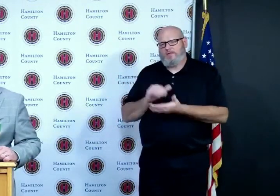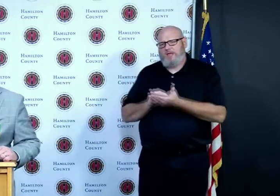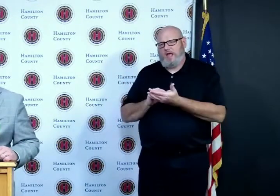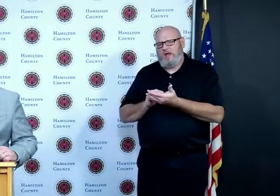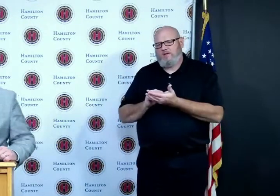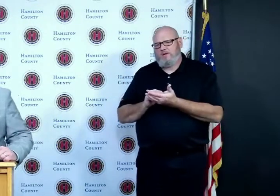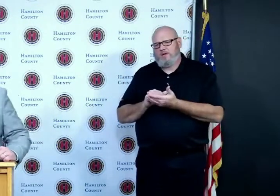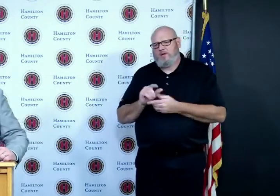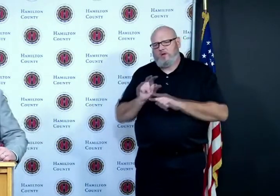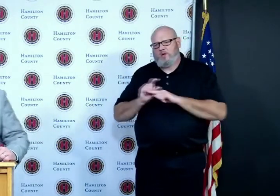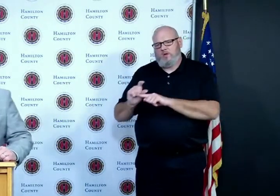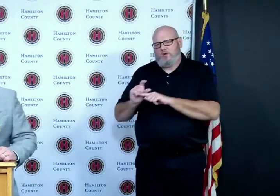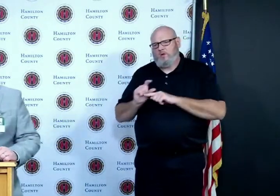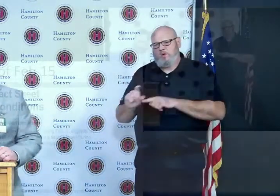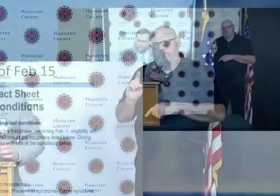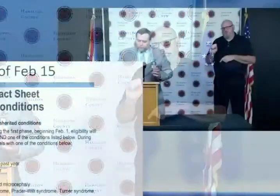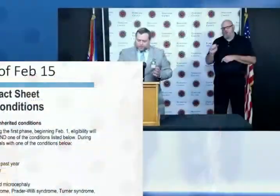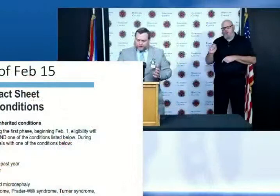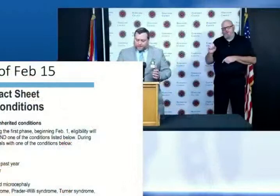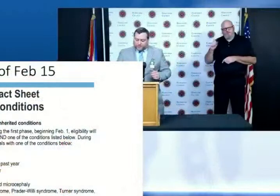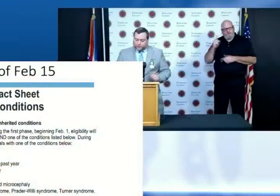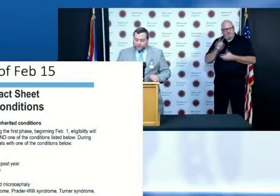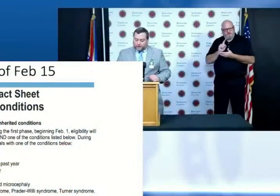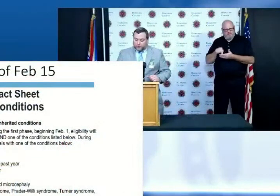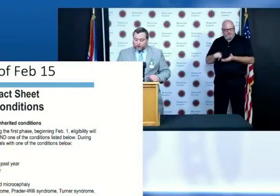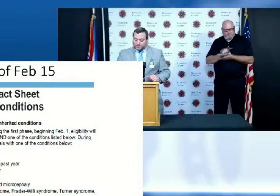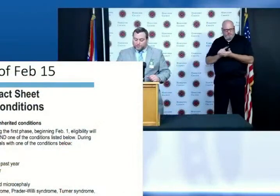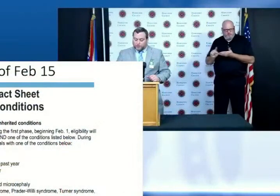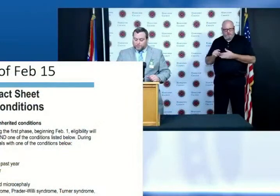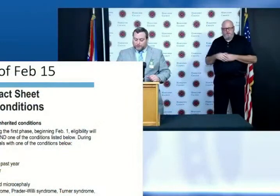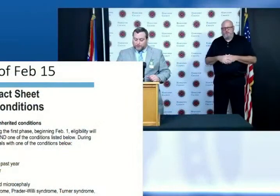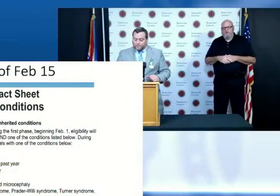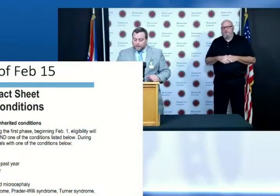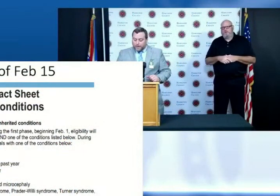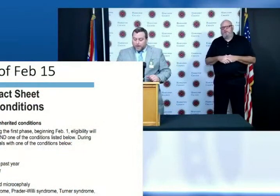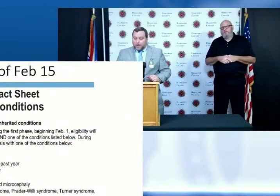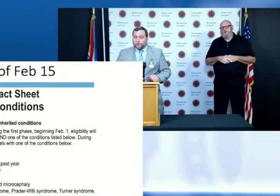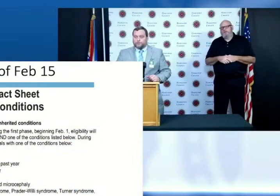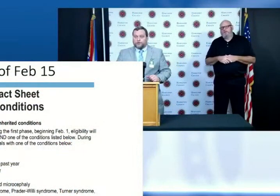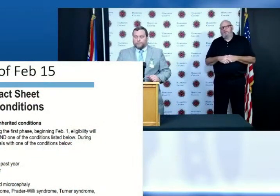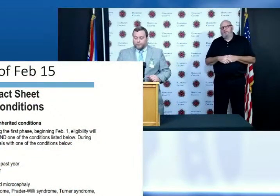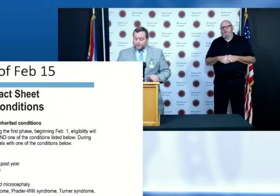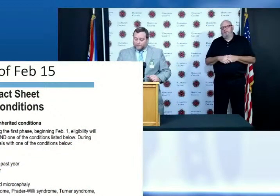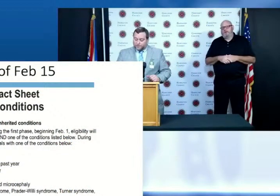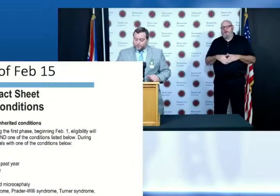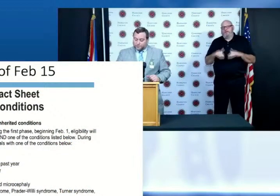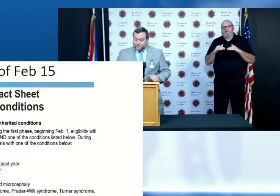the final phase and portion of phase 1B will also be opening up and those are for individuals with